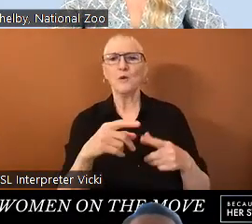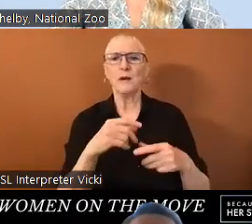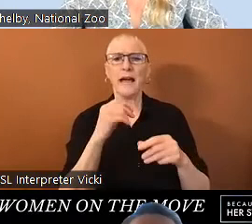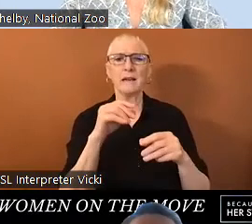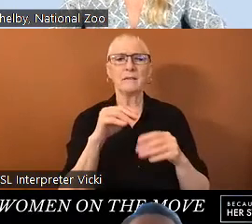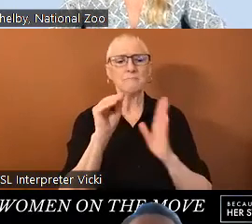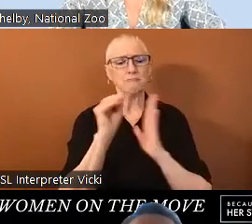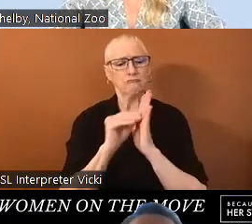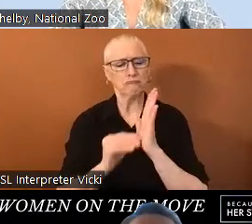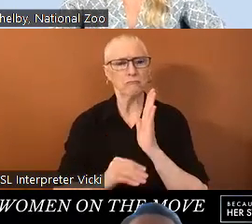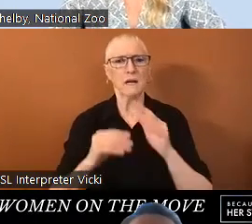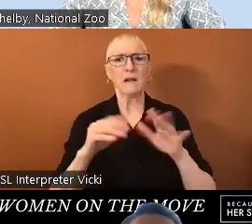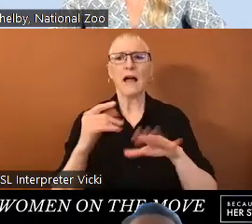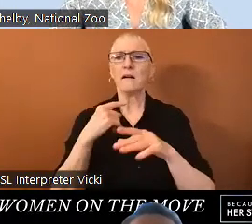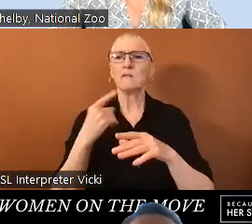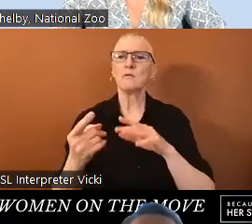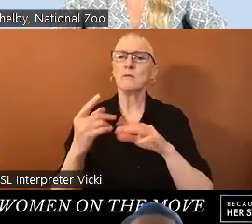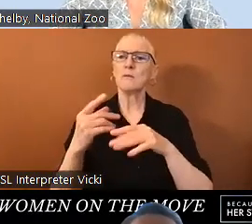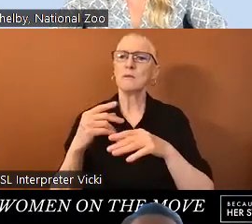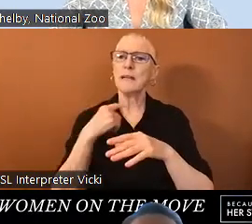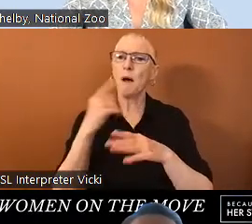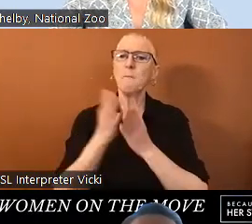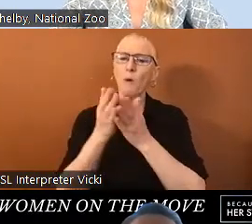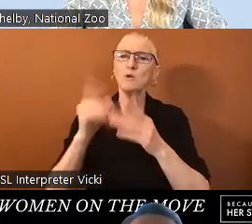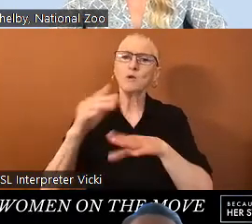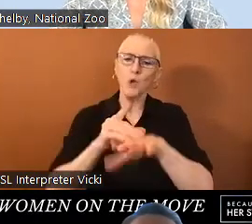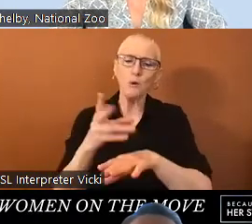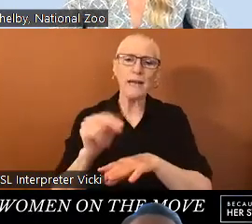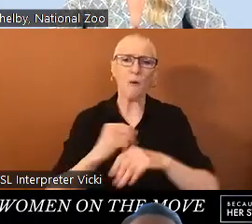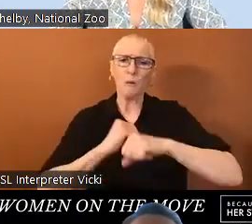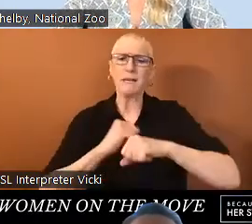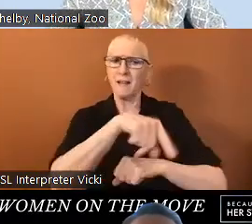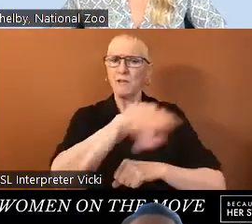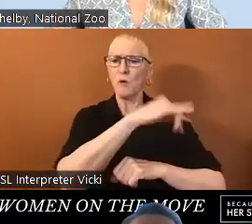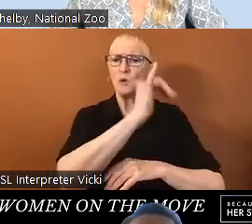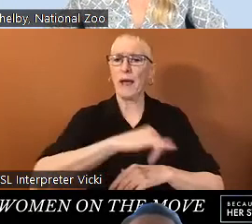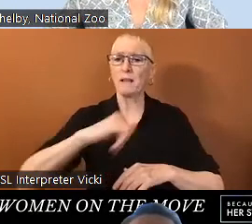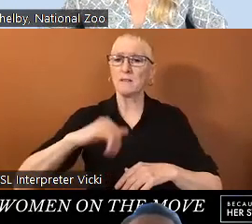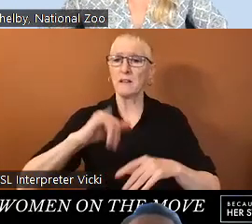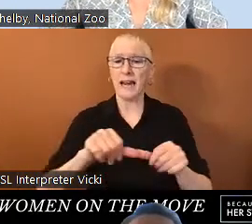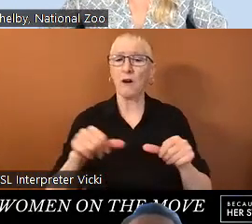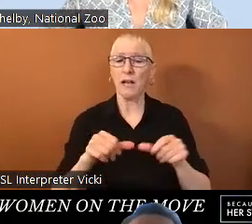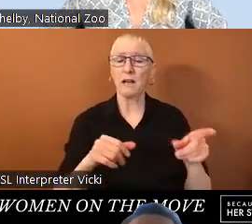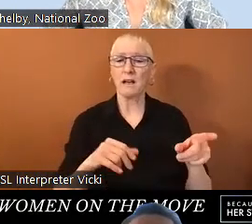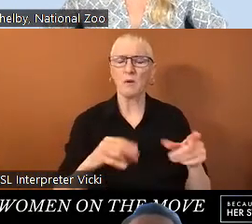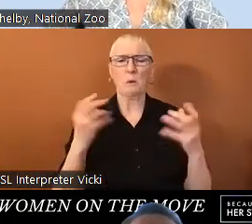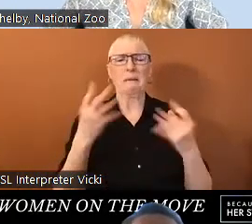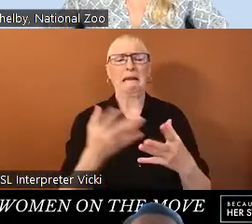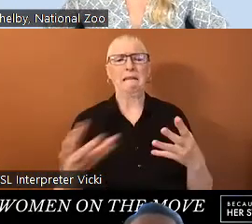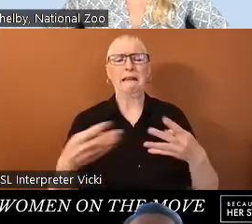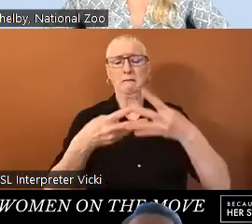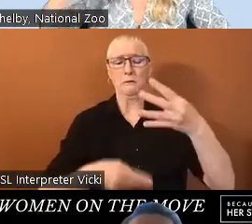like slowing down in these special areas for these protected whales. It's a lot to keep track of. >>Sarah: It is,